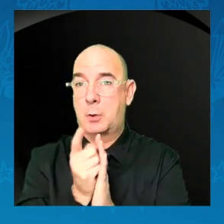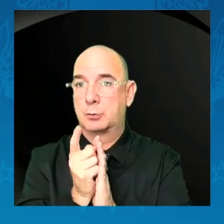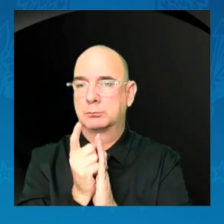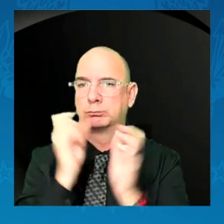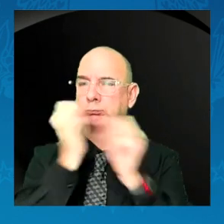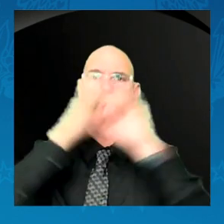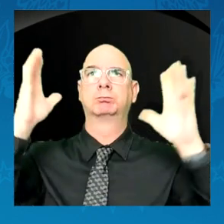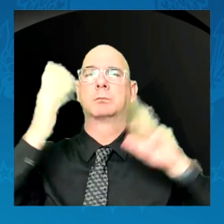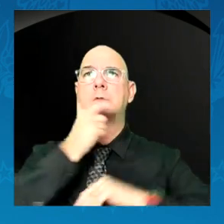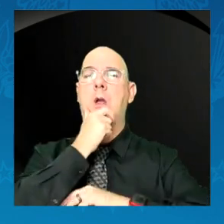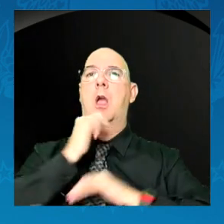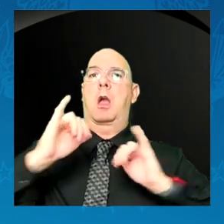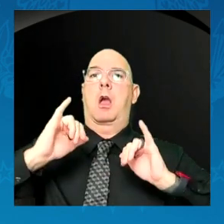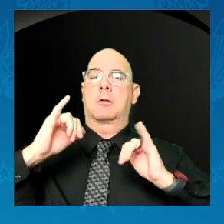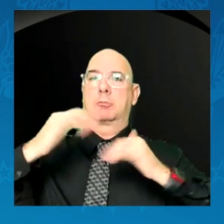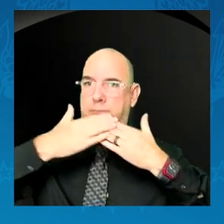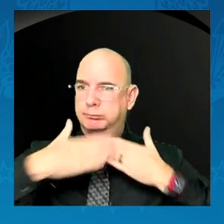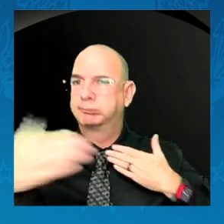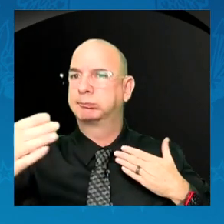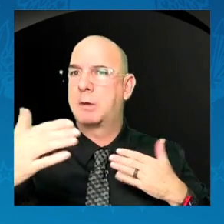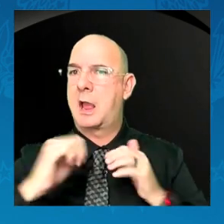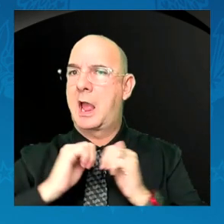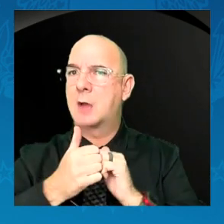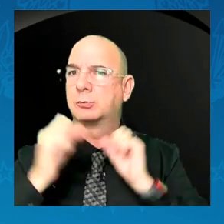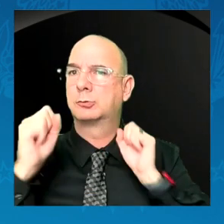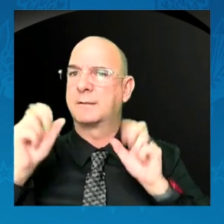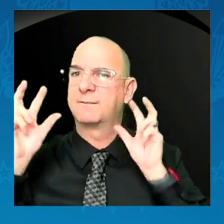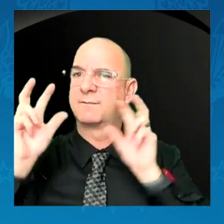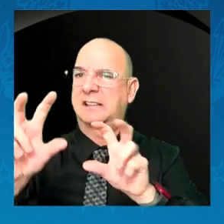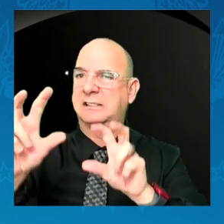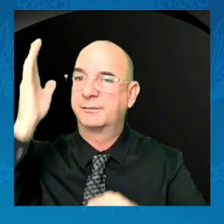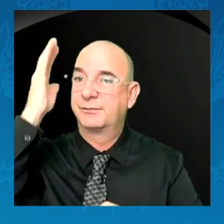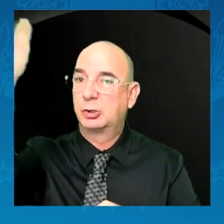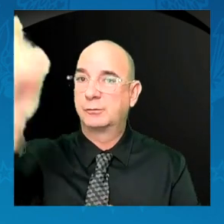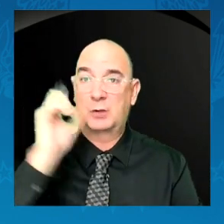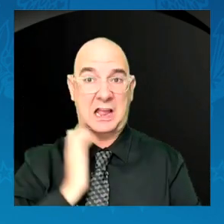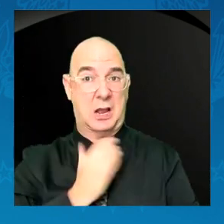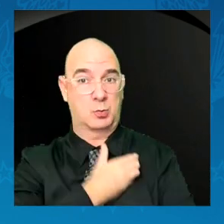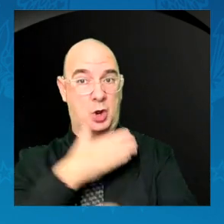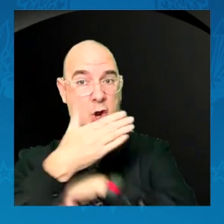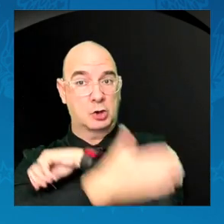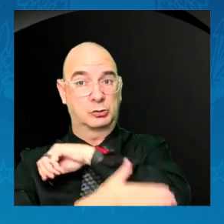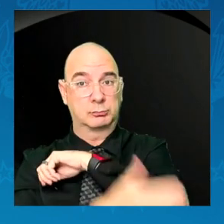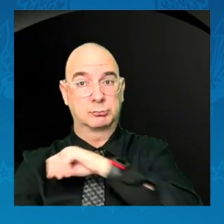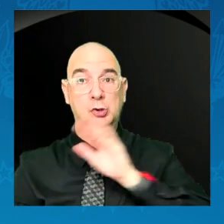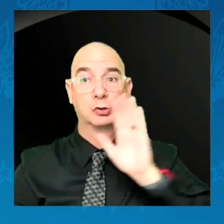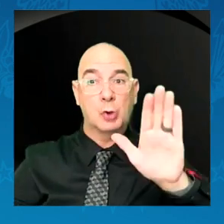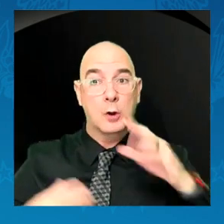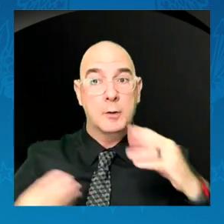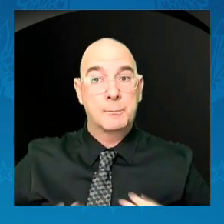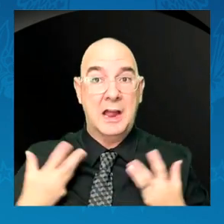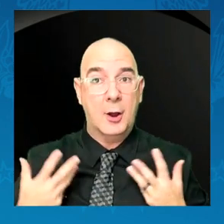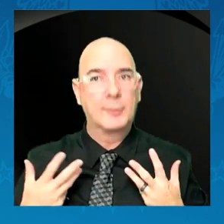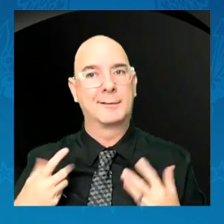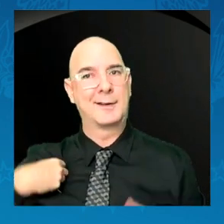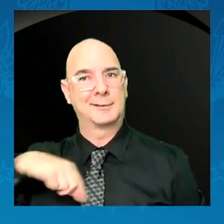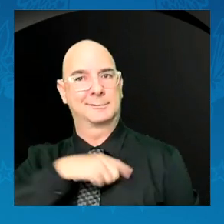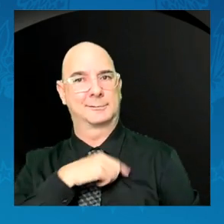and in your capacity of leadership. You inspire me. I think you inspire so many people, not only in your agencies,